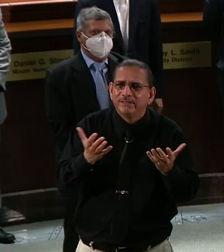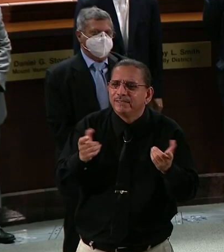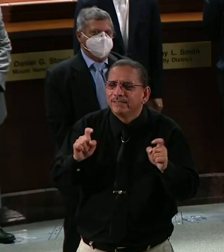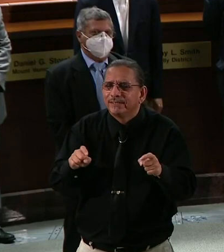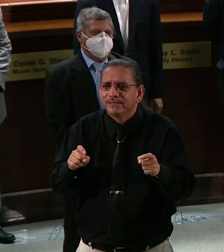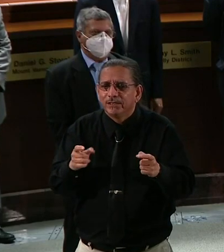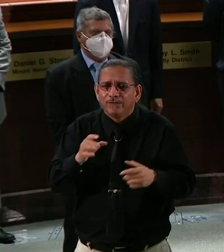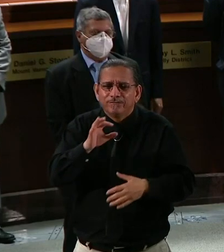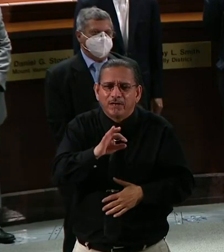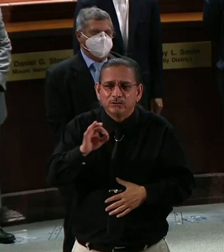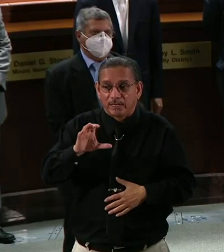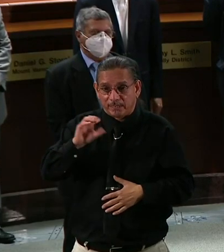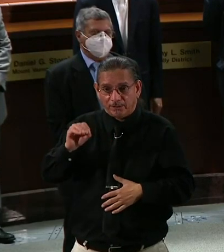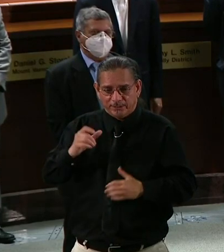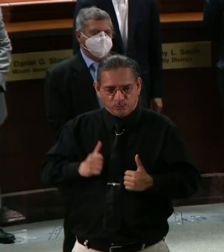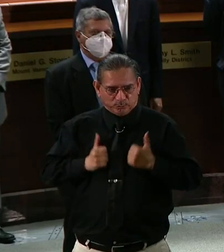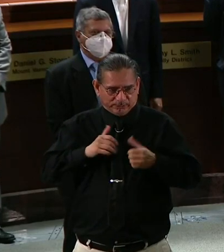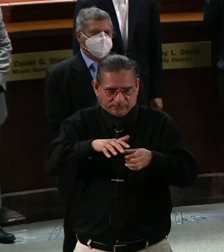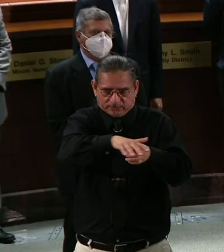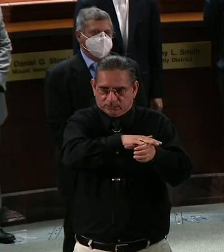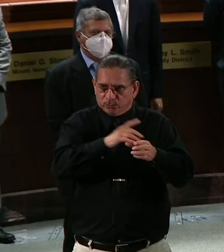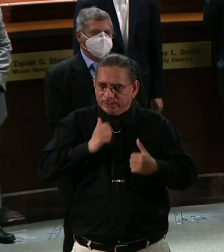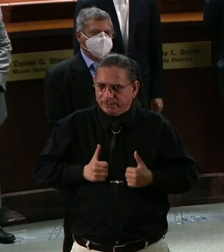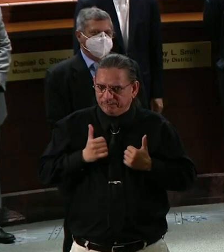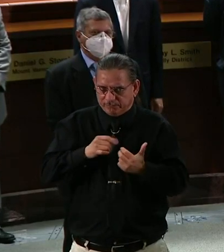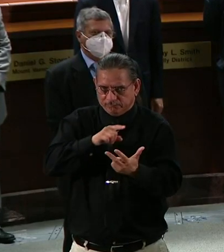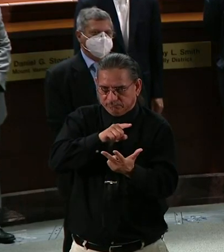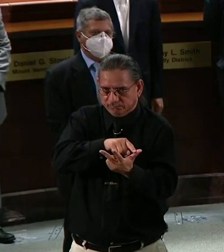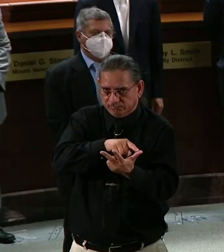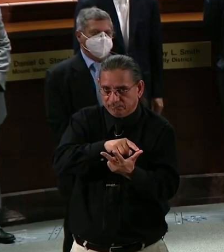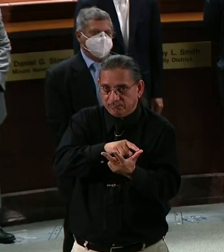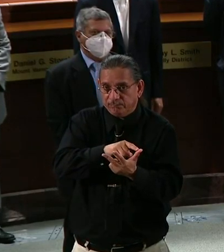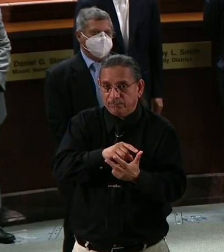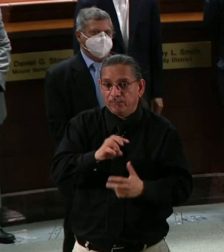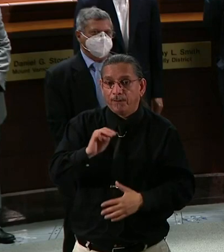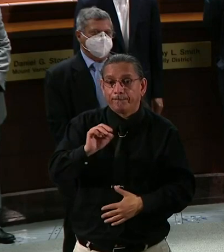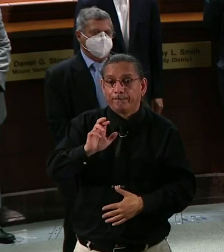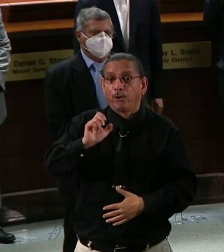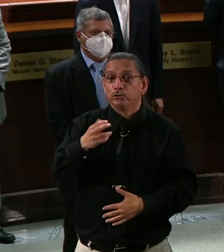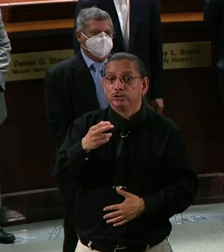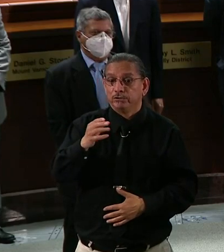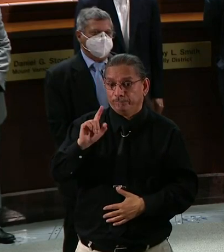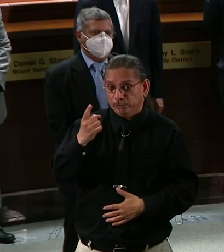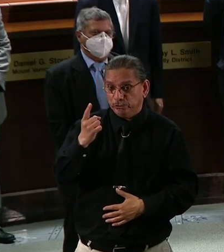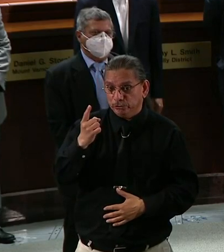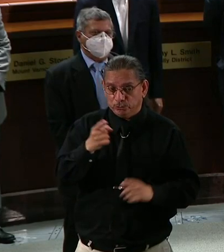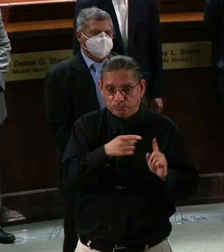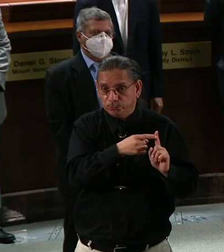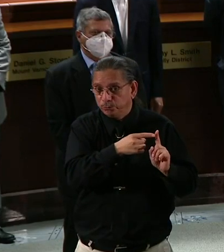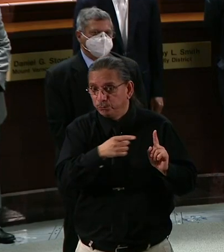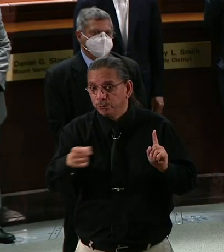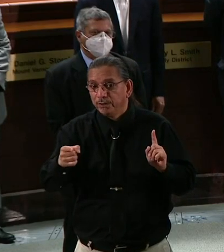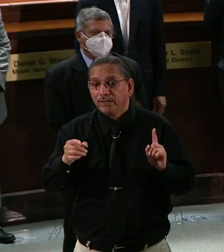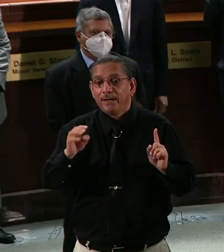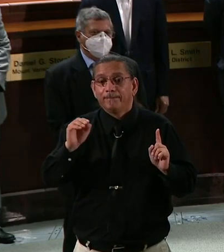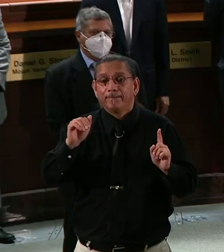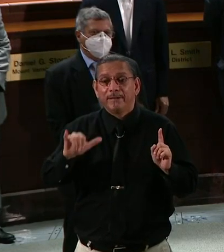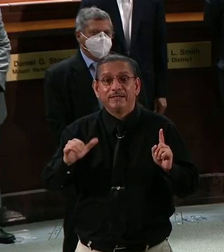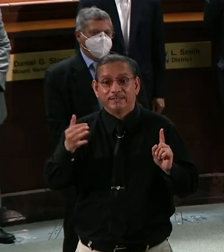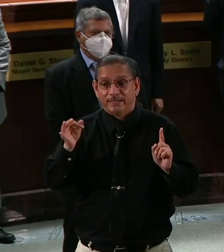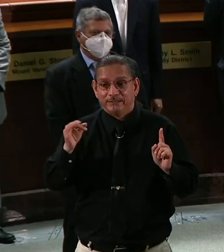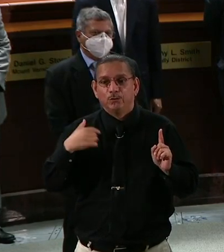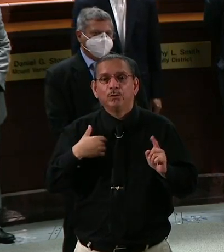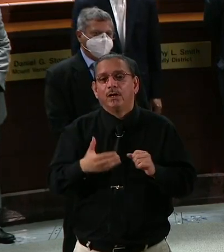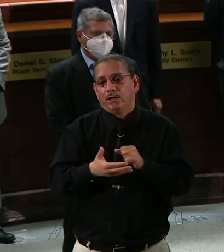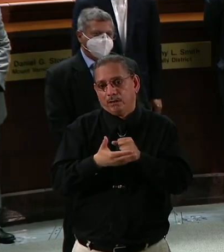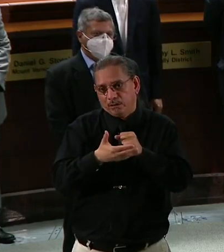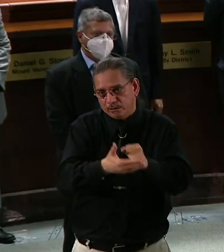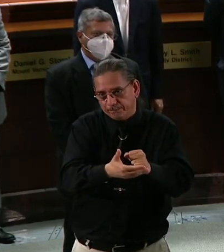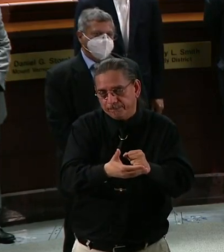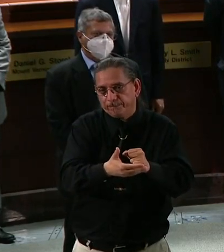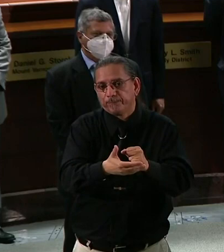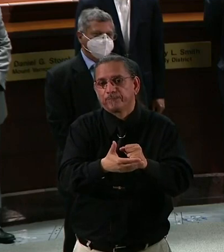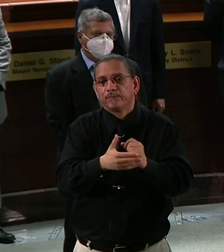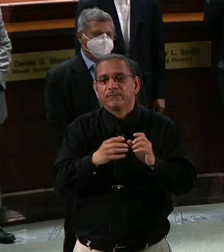PORTION COLOR ISSUE A LOT. THE